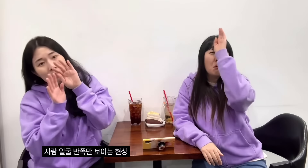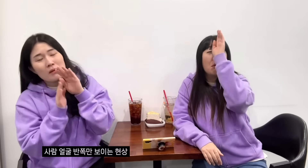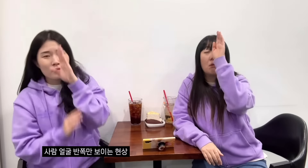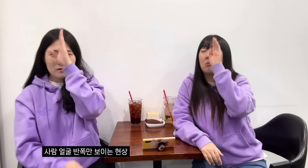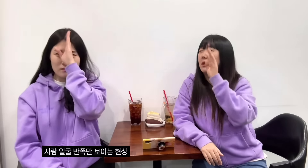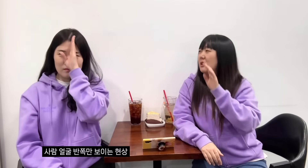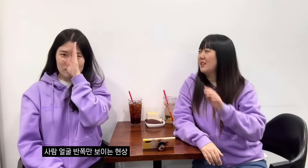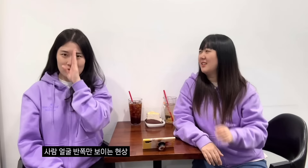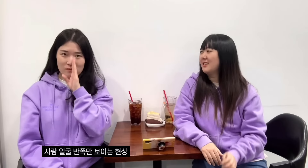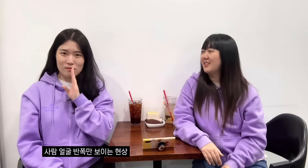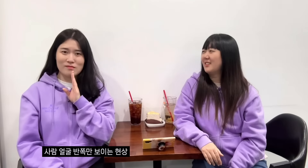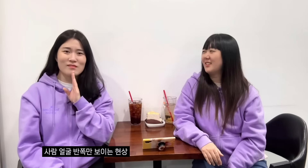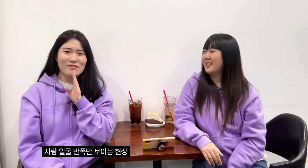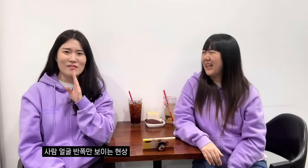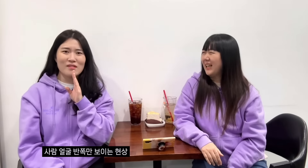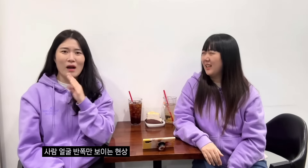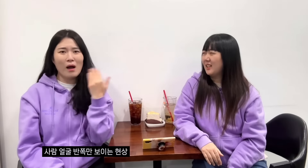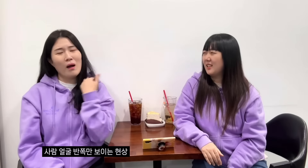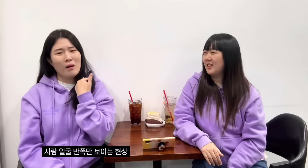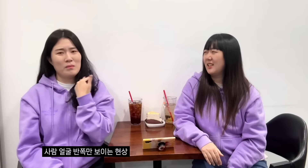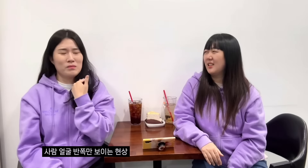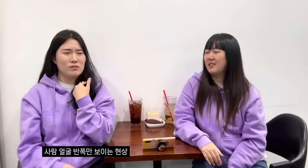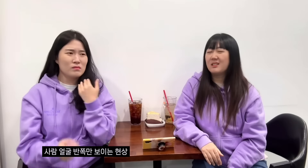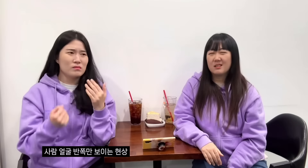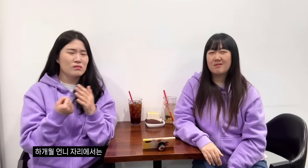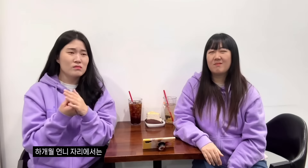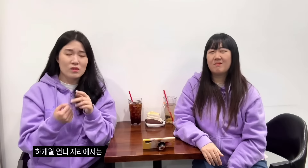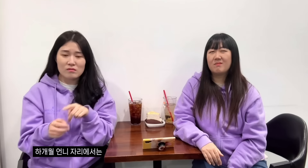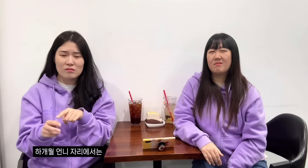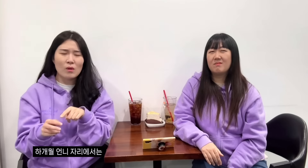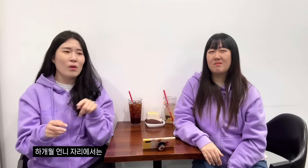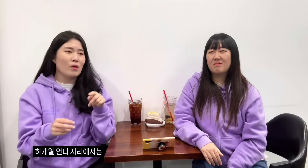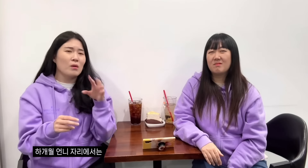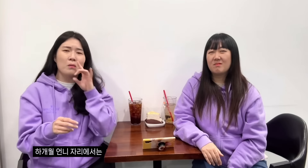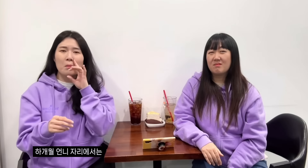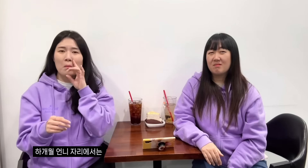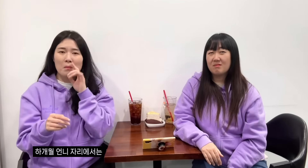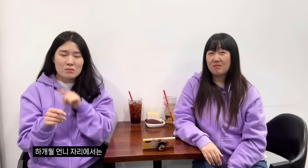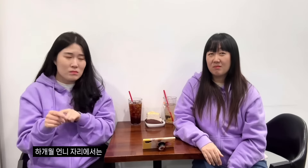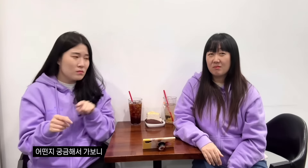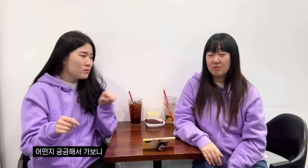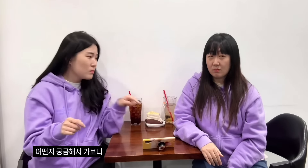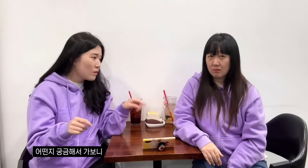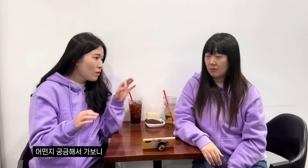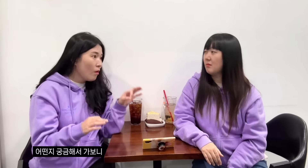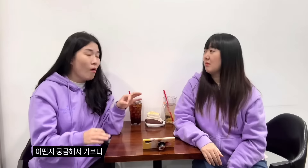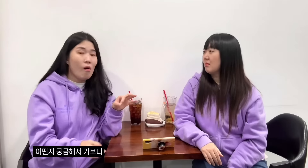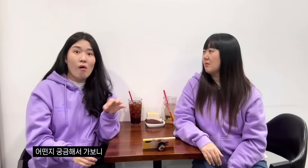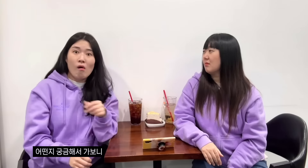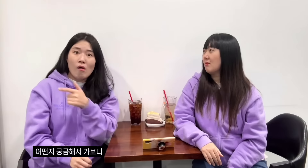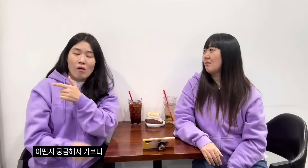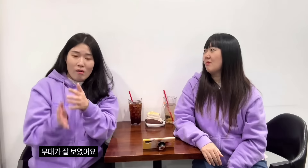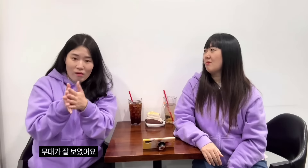A phenomenon in which only half of a person's face is visible. I was curious about what it was like from her seat,